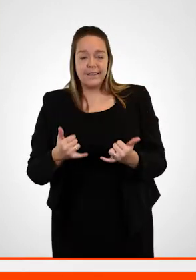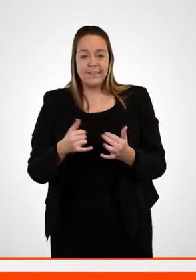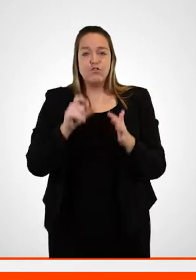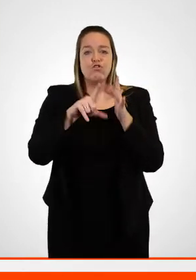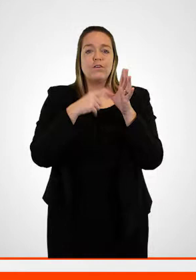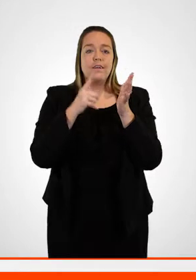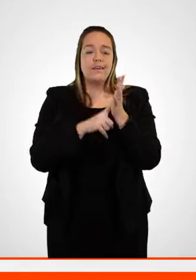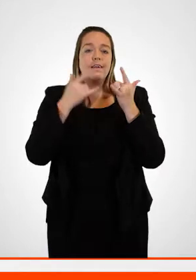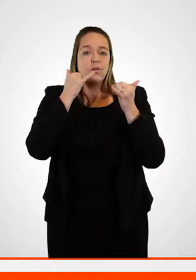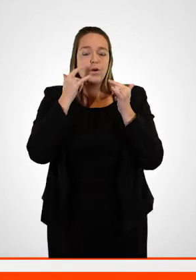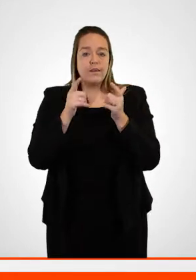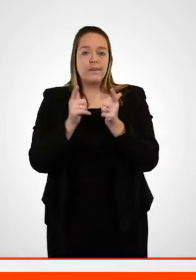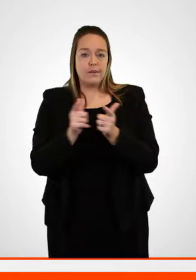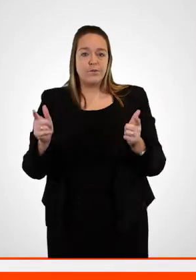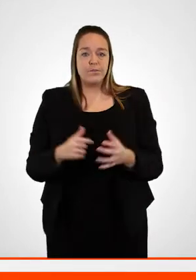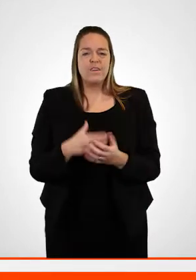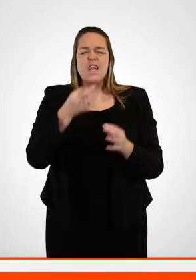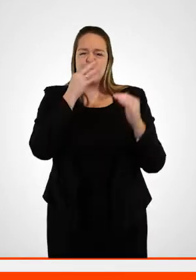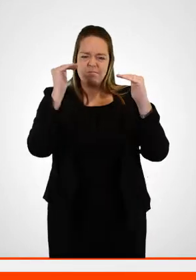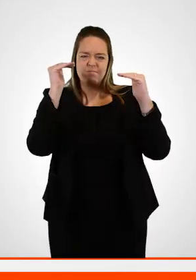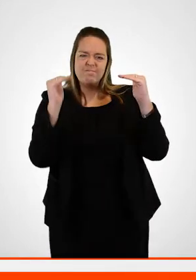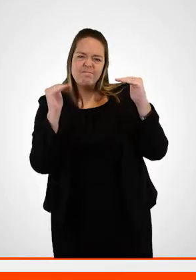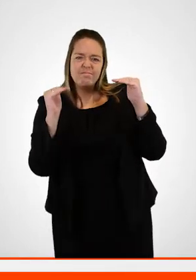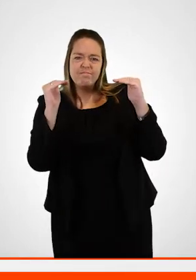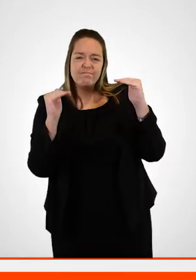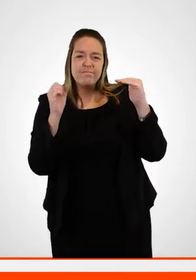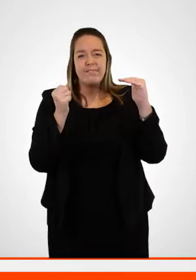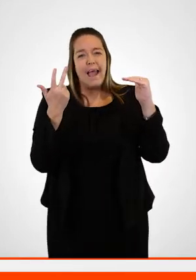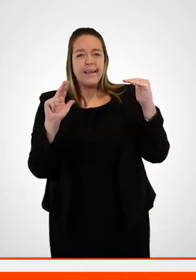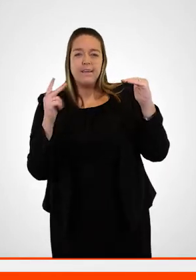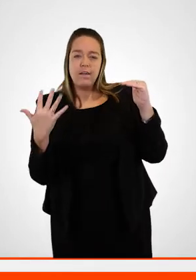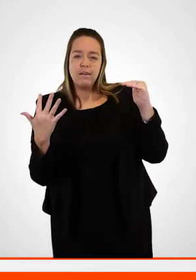they were a little bit below what we'd hoped for, a little bit outside that 85.